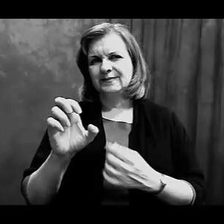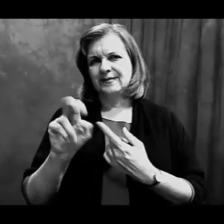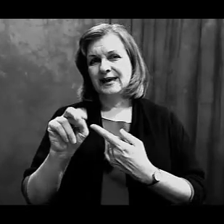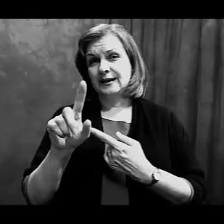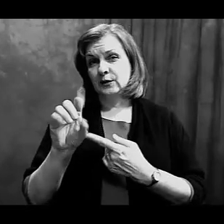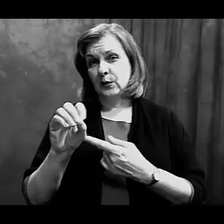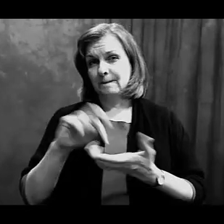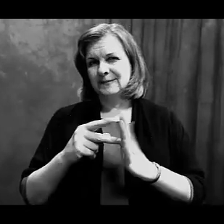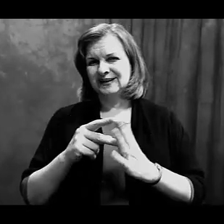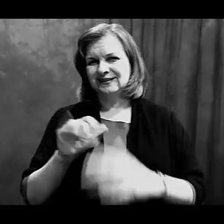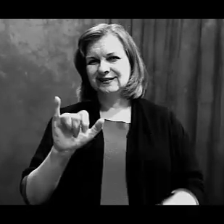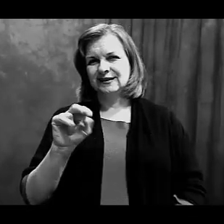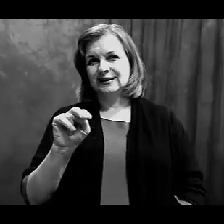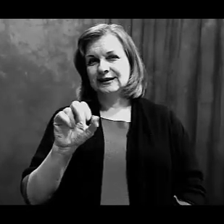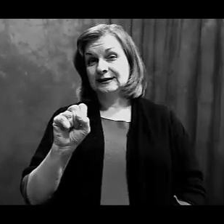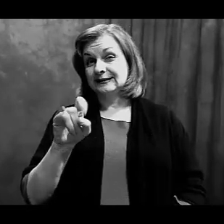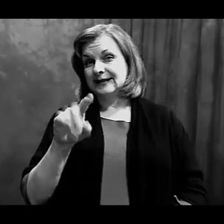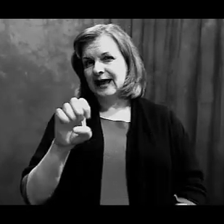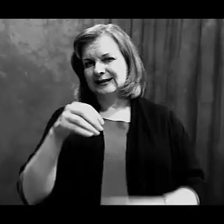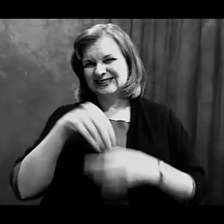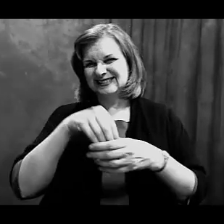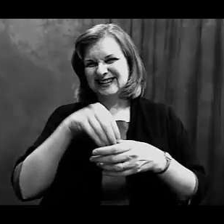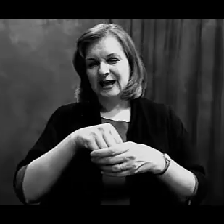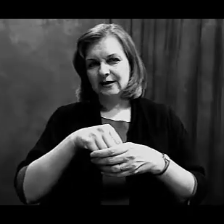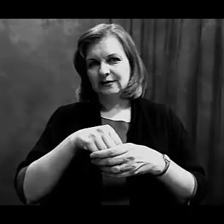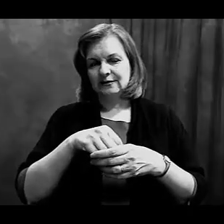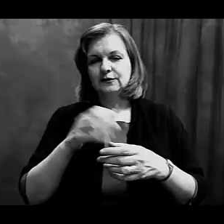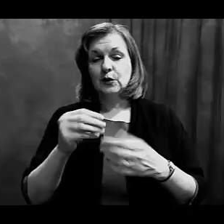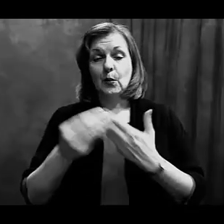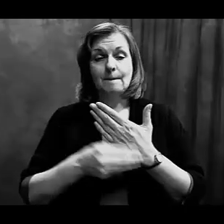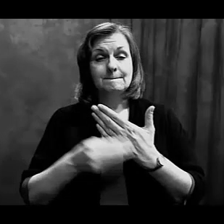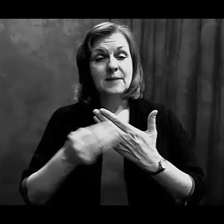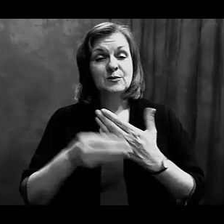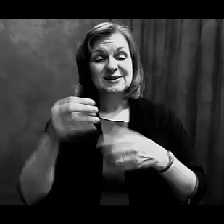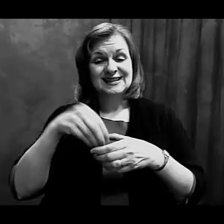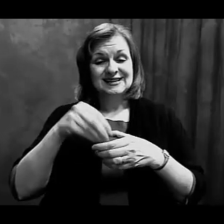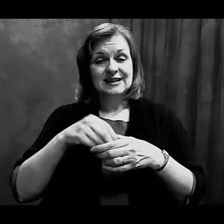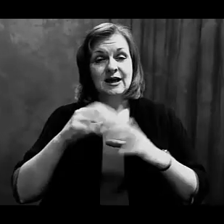"endo" is inside so it's that membrane system inside the cell